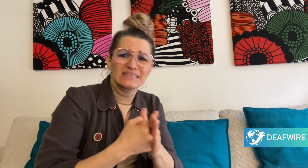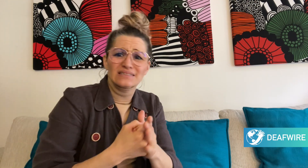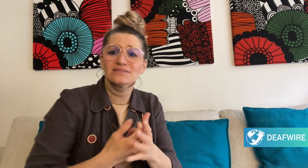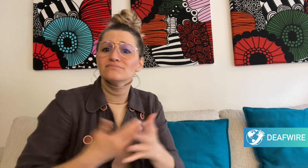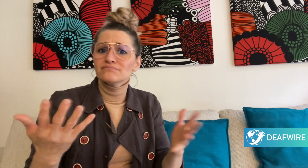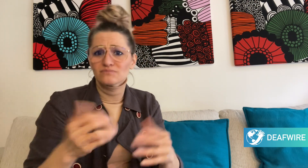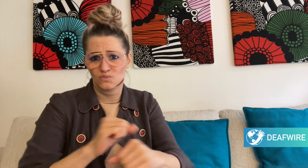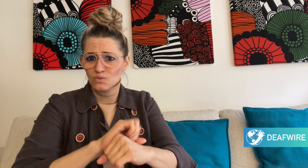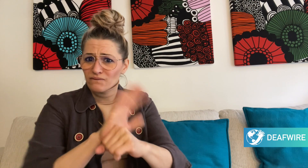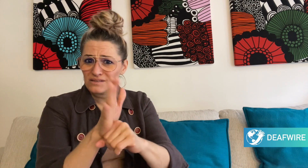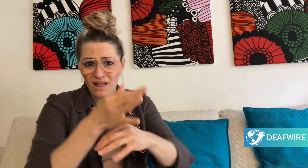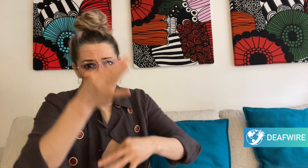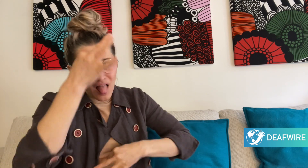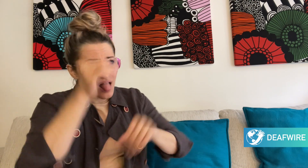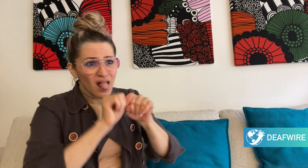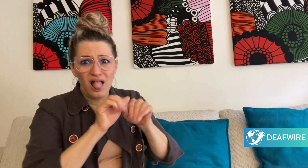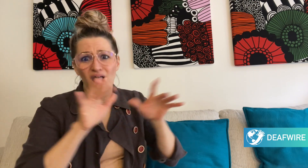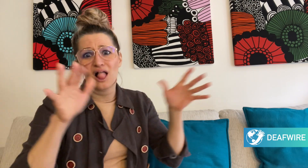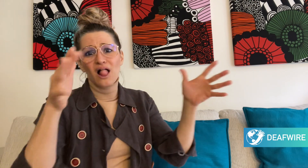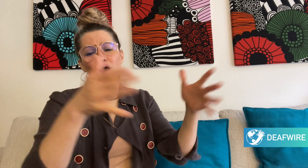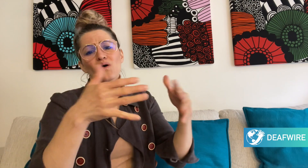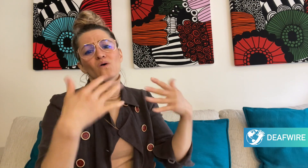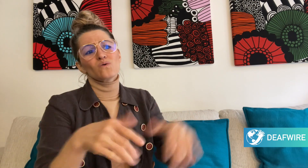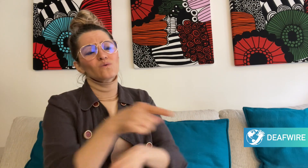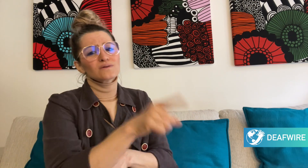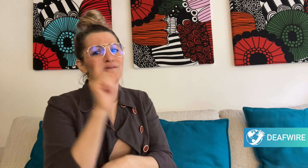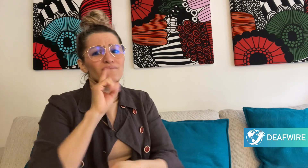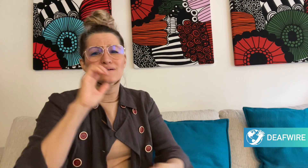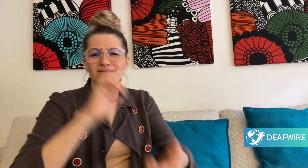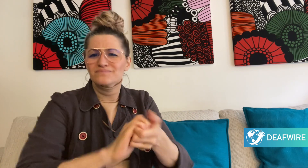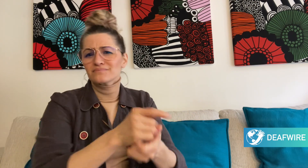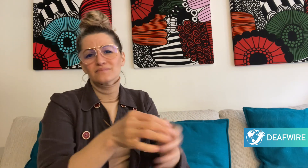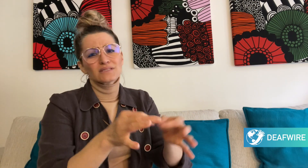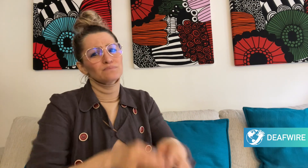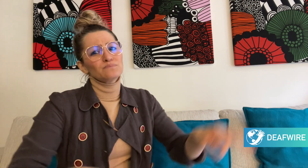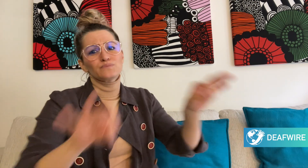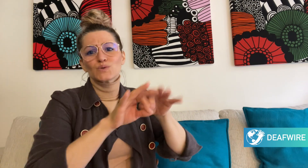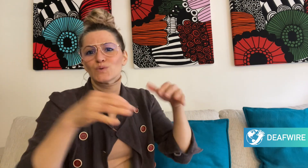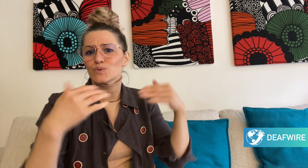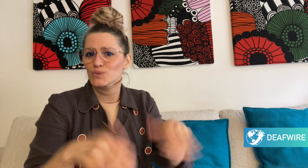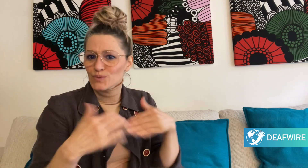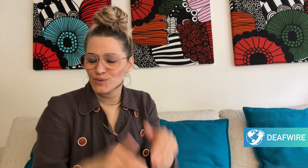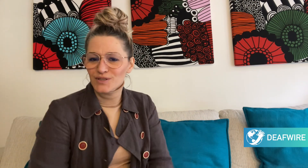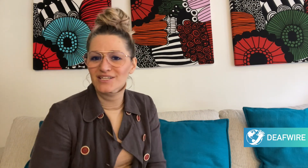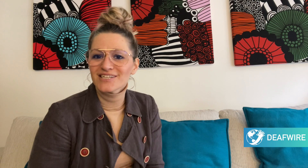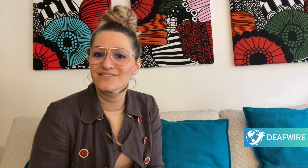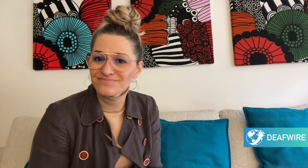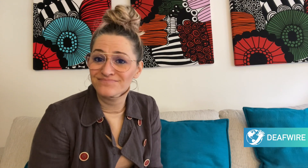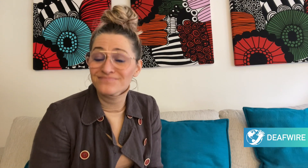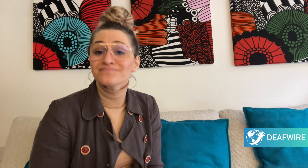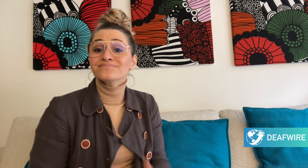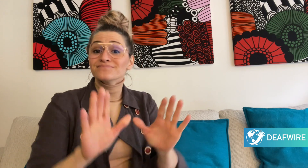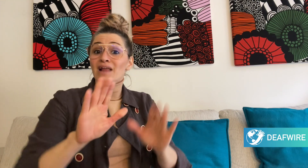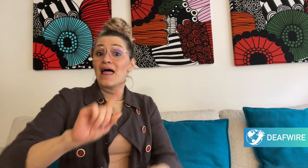hard times like the COVID-19 pandemic.